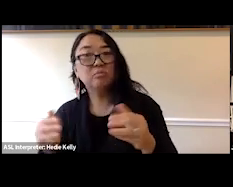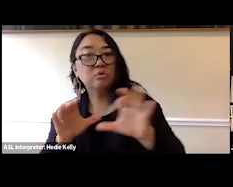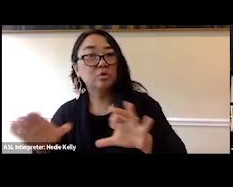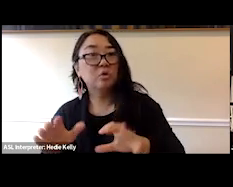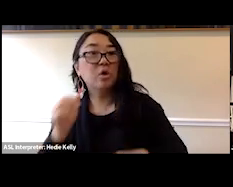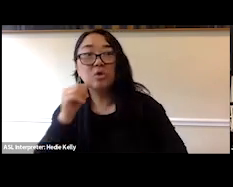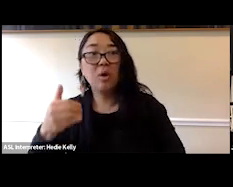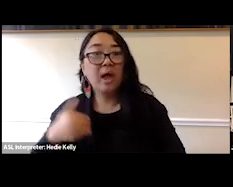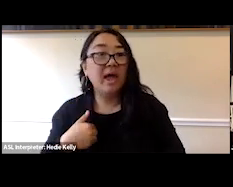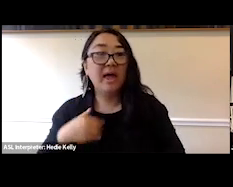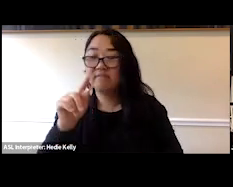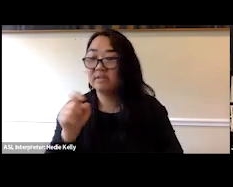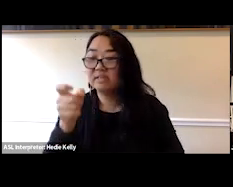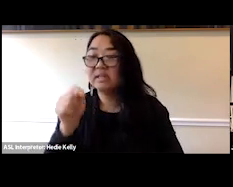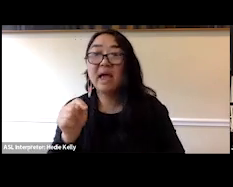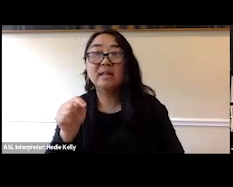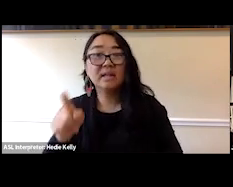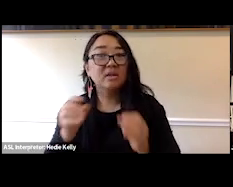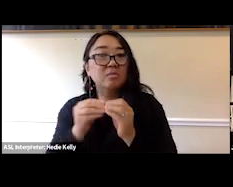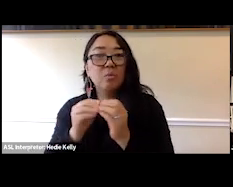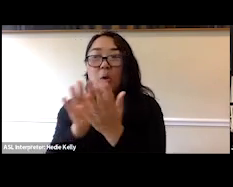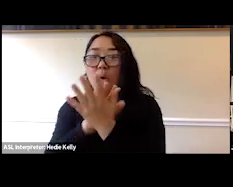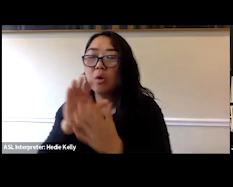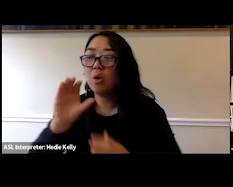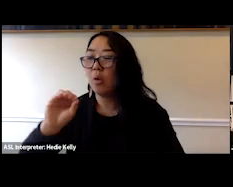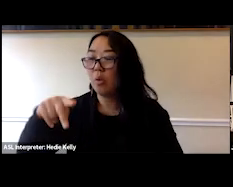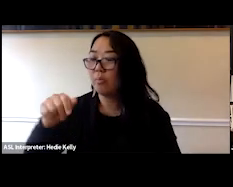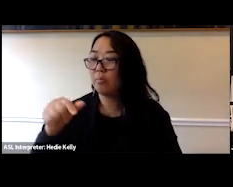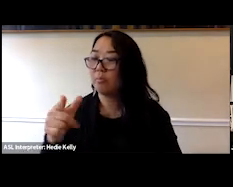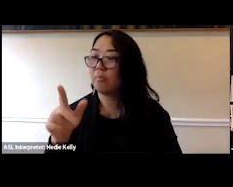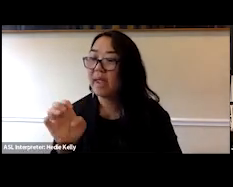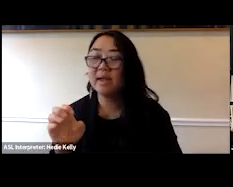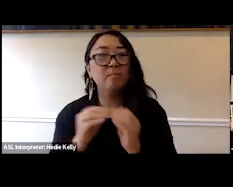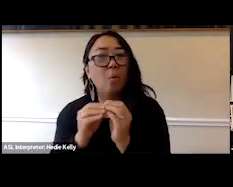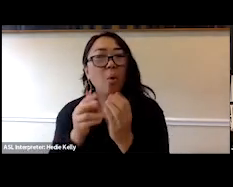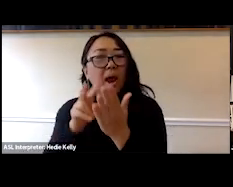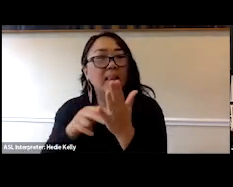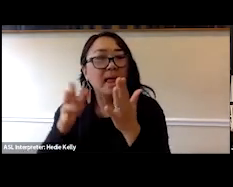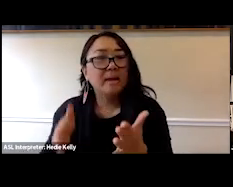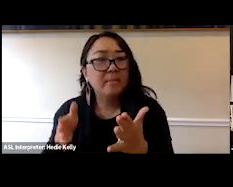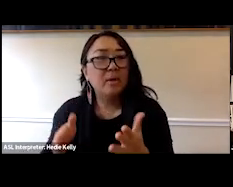as transparent, it's opaque, so it's a little bit more legible. But there is some smaller text on the which looks like more like